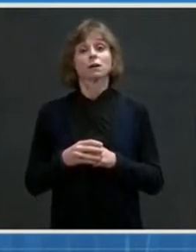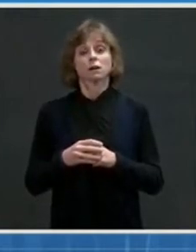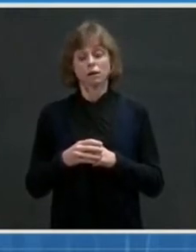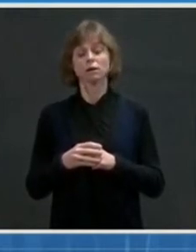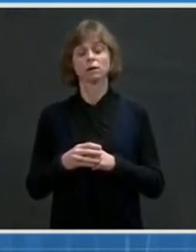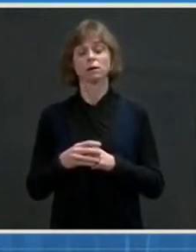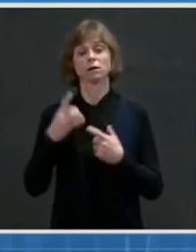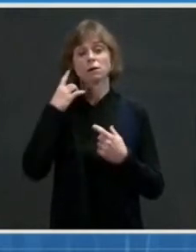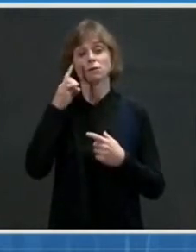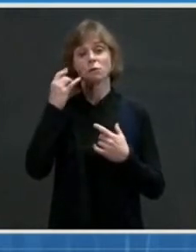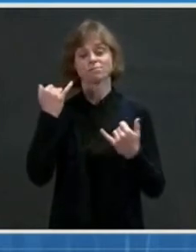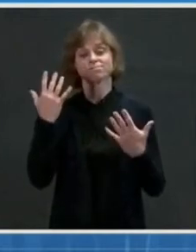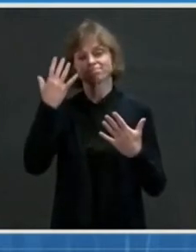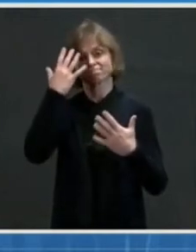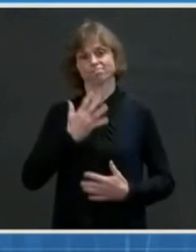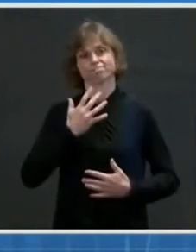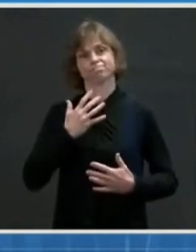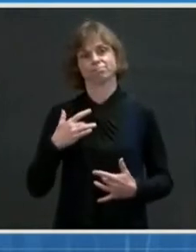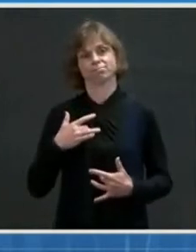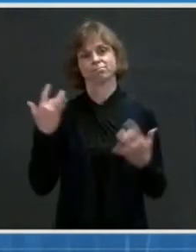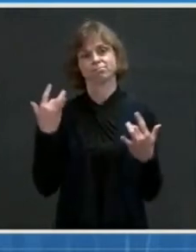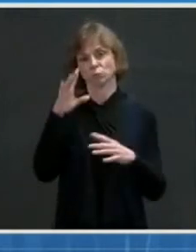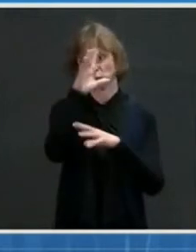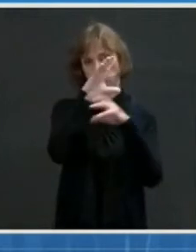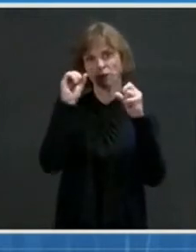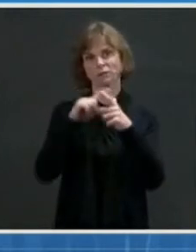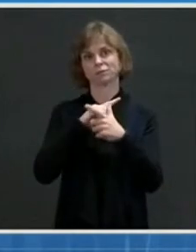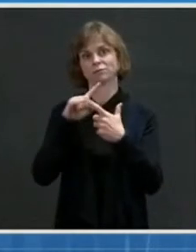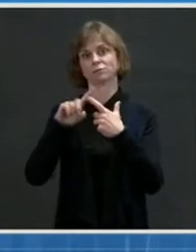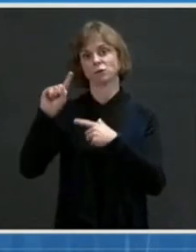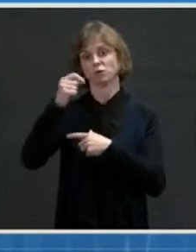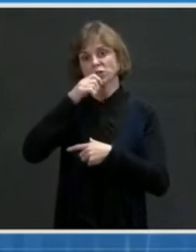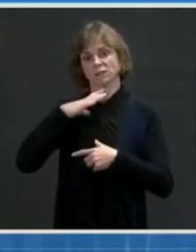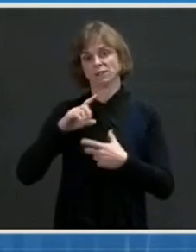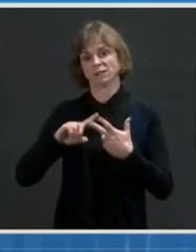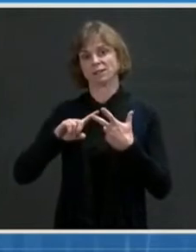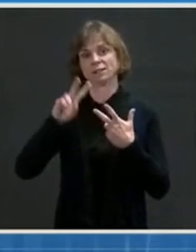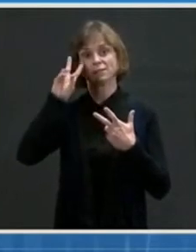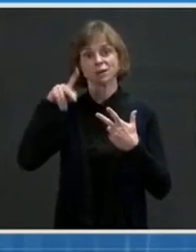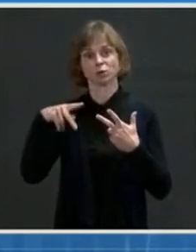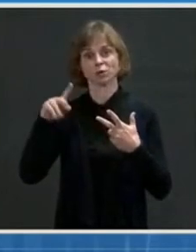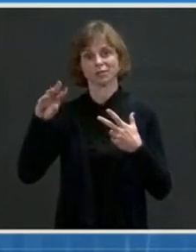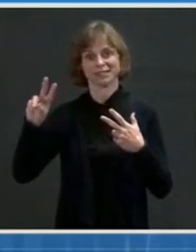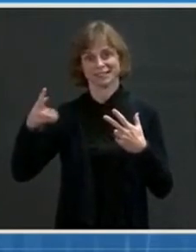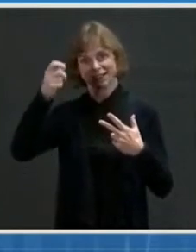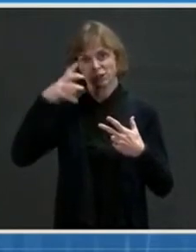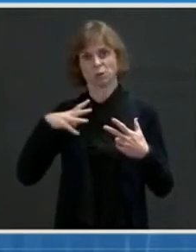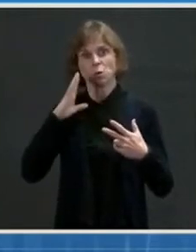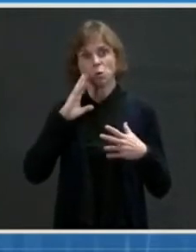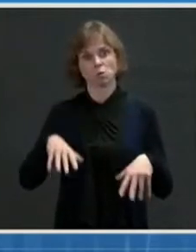TO MARK THIS GRIM MILESTONE, THIS EVENING THE PRESIDENT AND FIRST LADY, ALONG WITH THE VICE